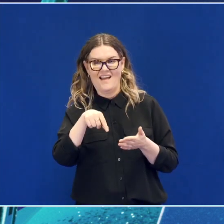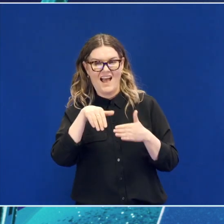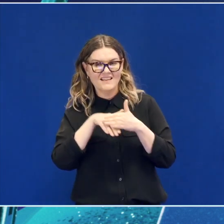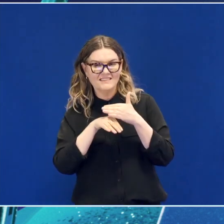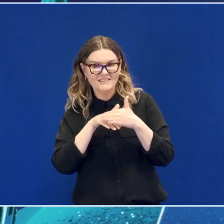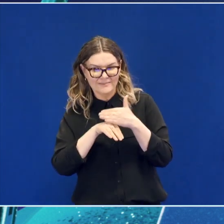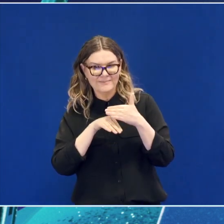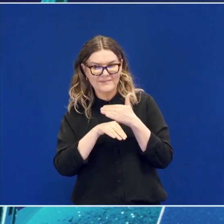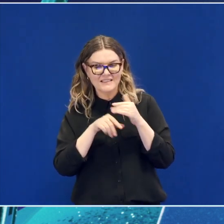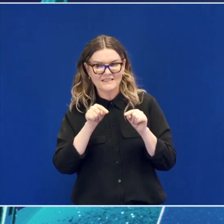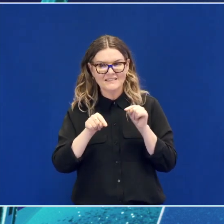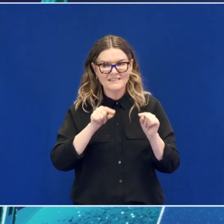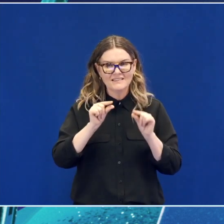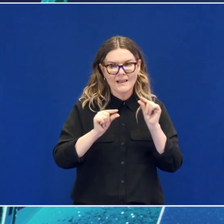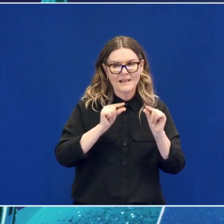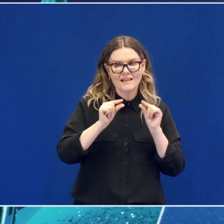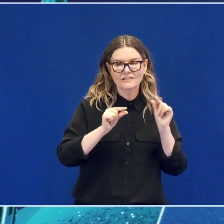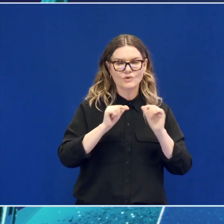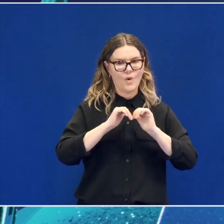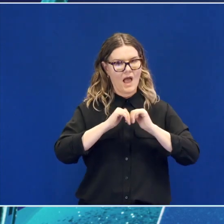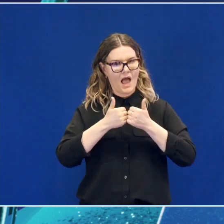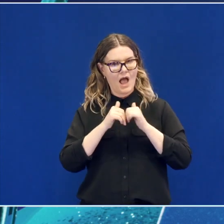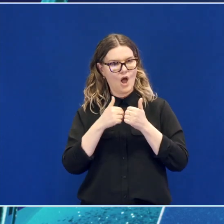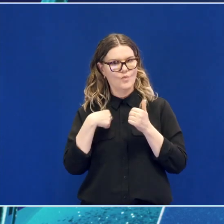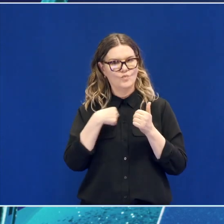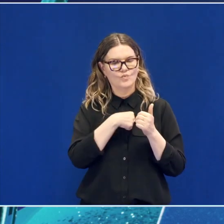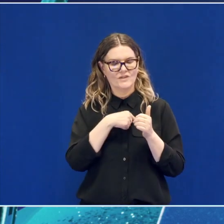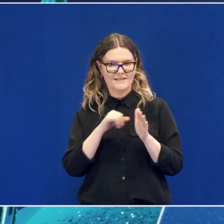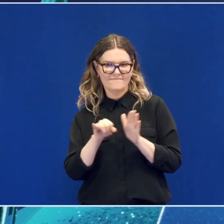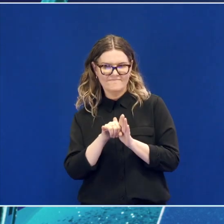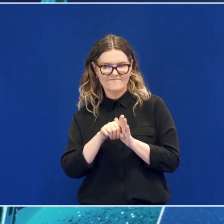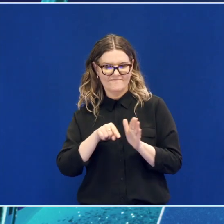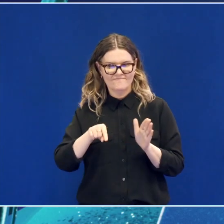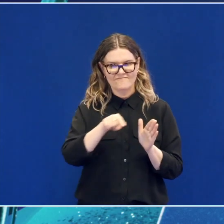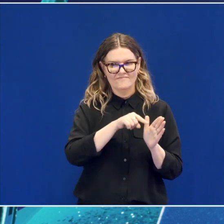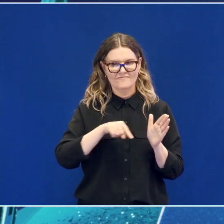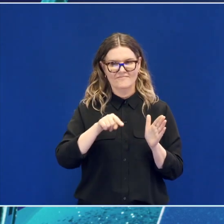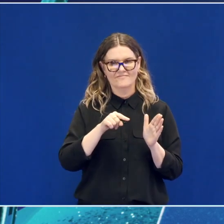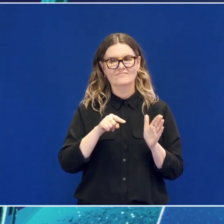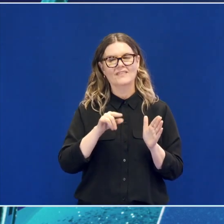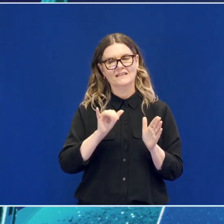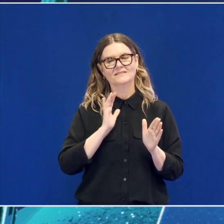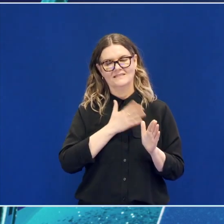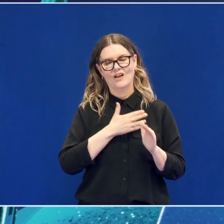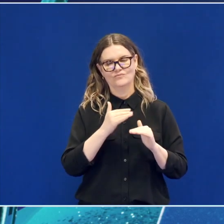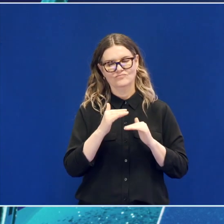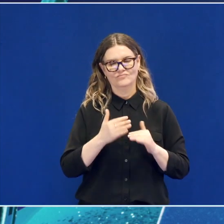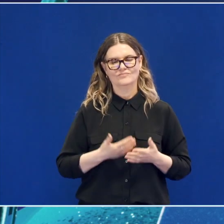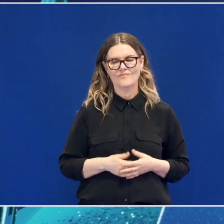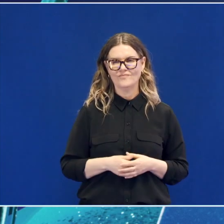that organizations have to deal with. And accessibility is a big part of that as well. It's just one aspect of that.